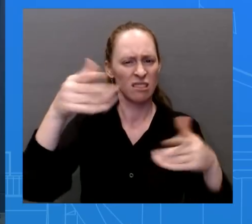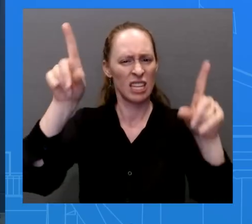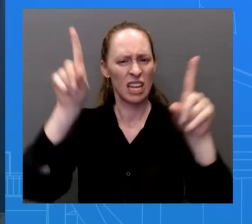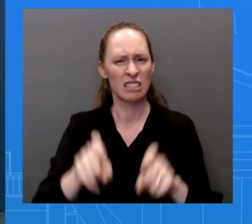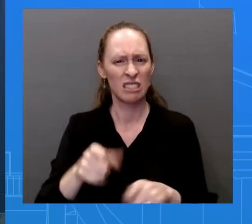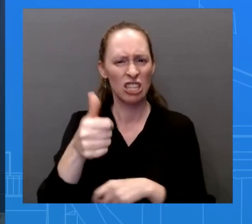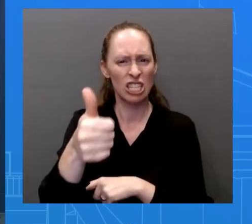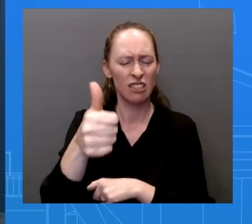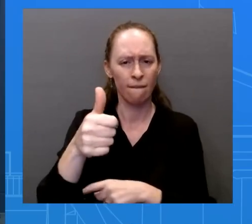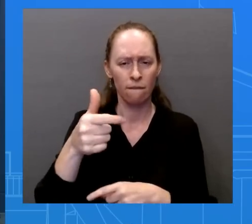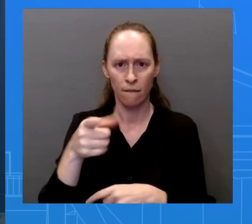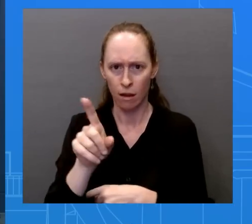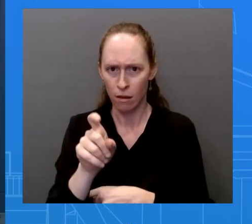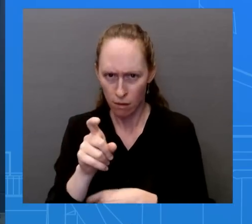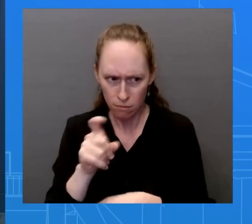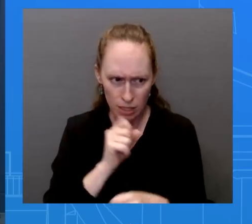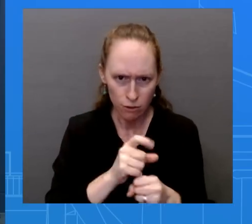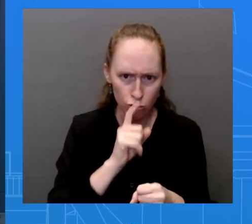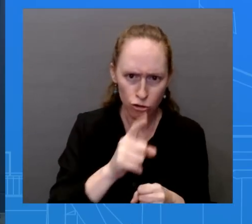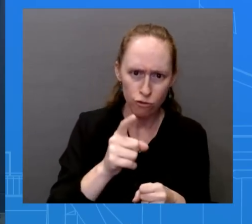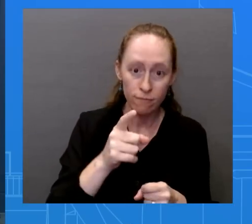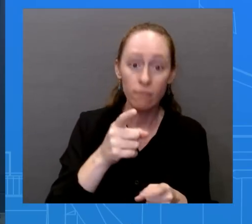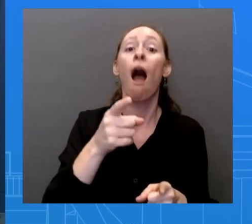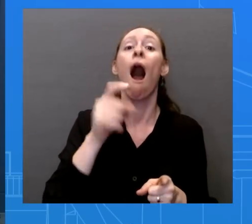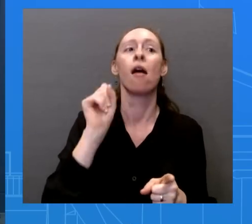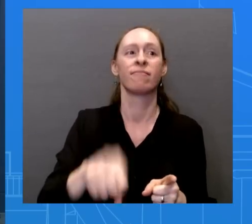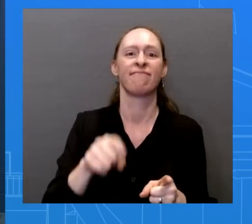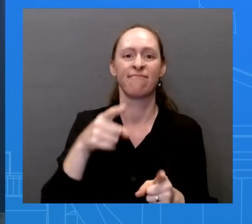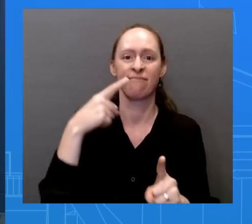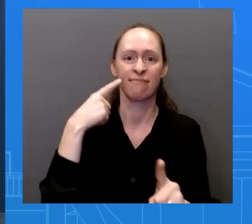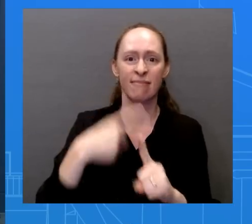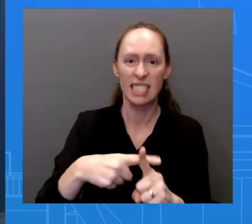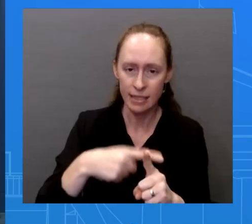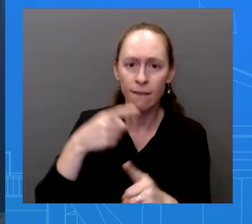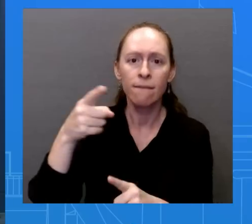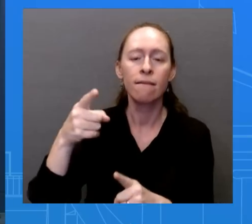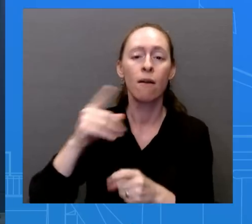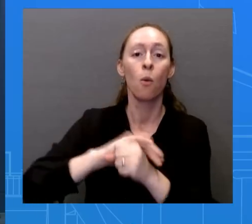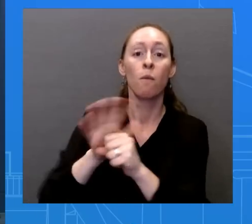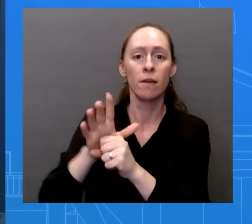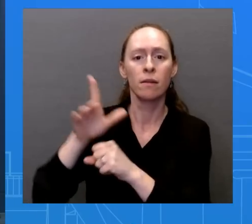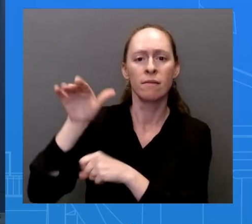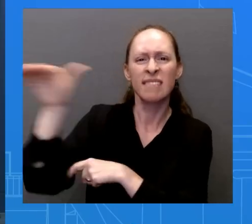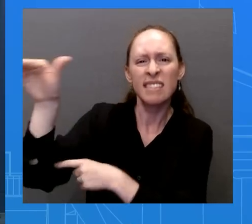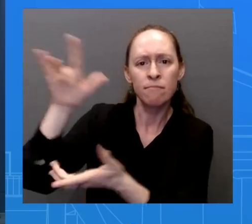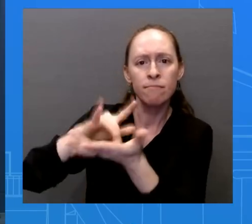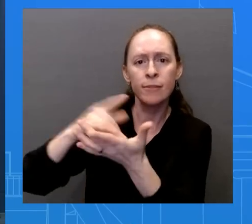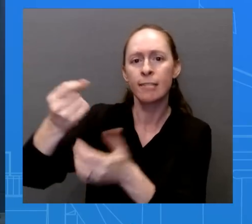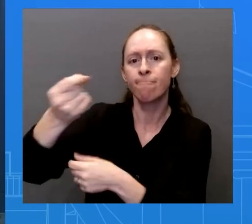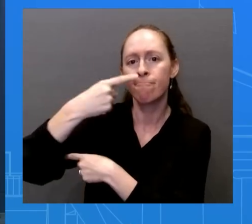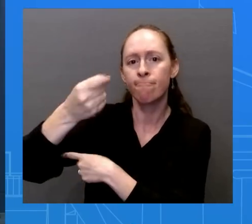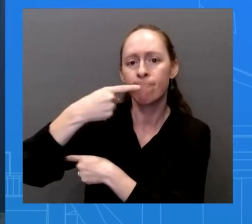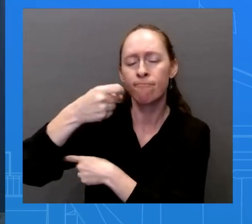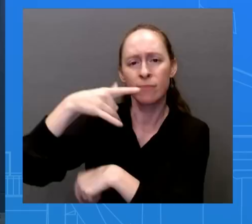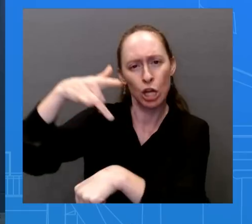for free keep people out of the hospital, keep people out of the ICU, prevent the worst outcome of all.